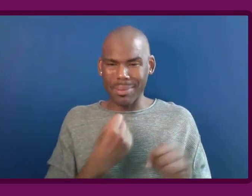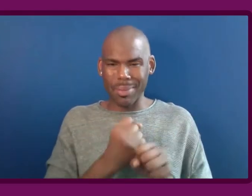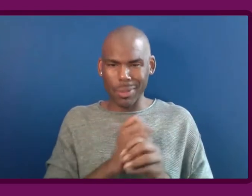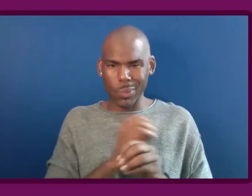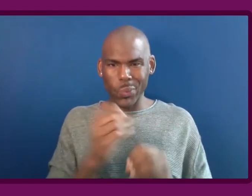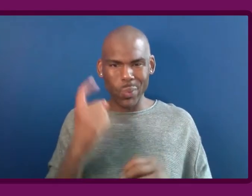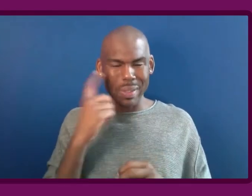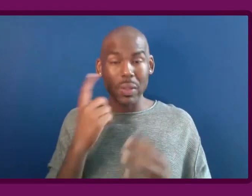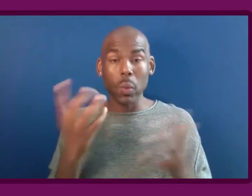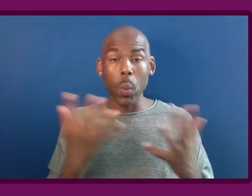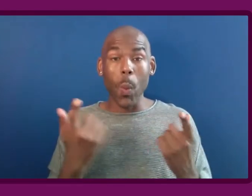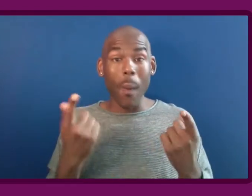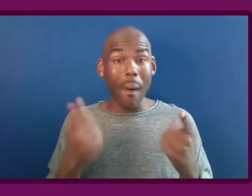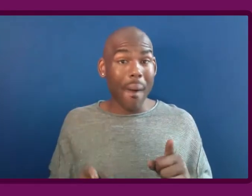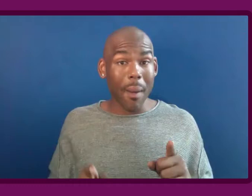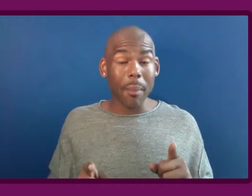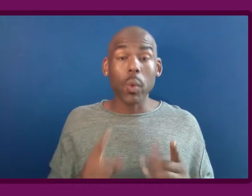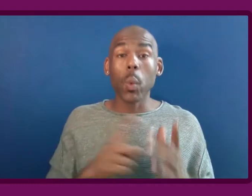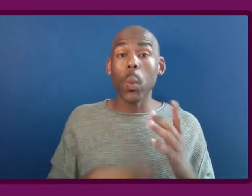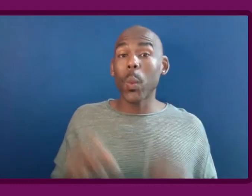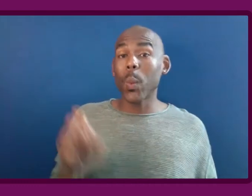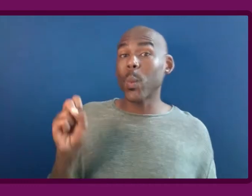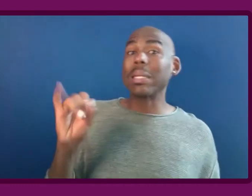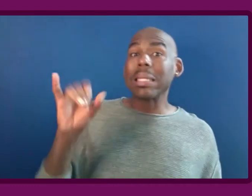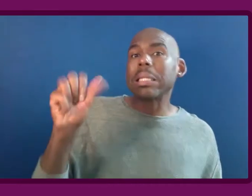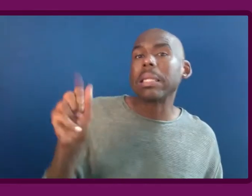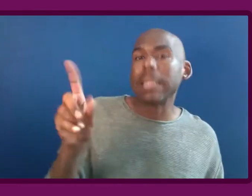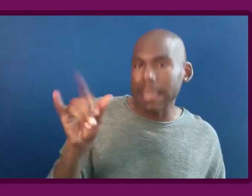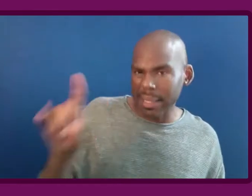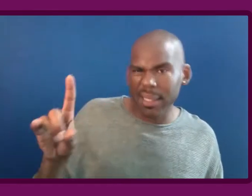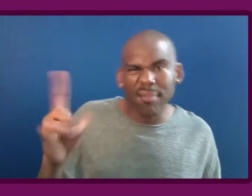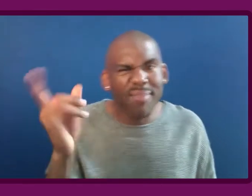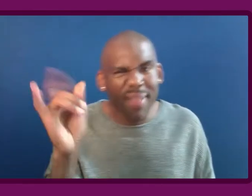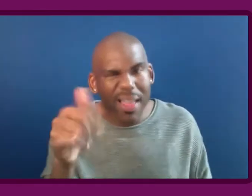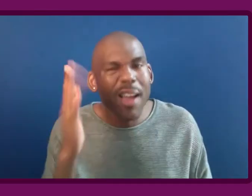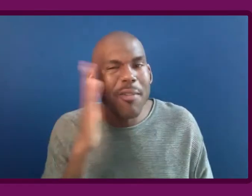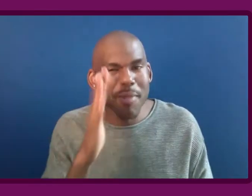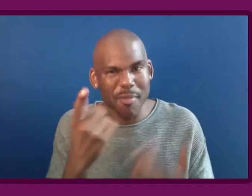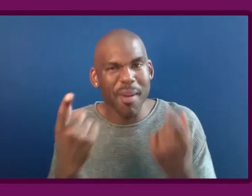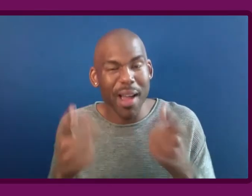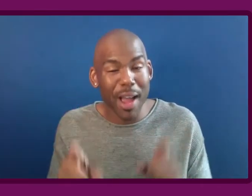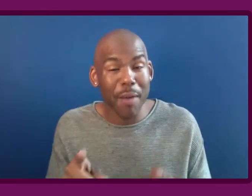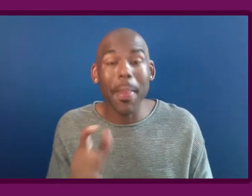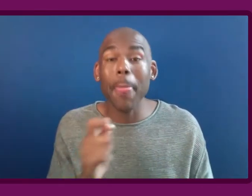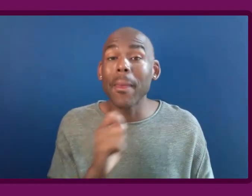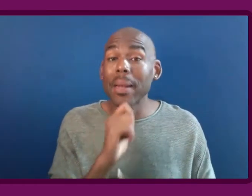Because what will happen? What Sia did, that's what will happen. It's not that ... It wasn't